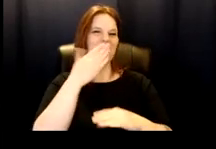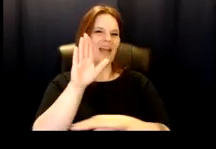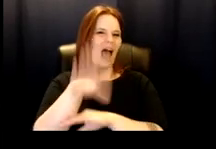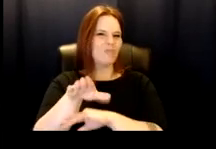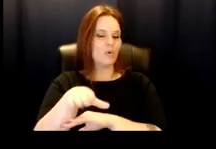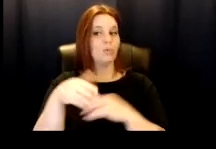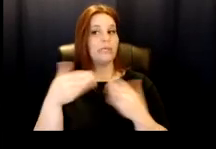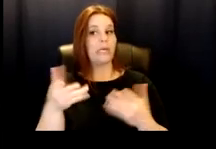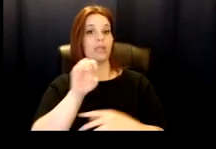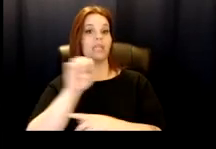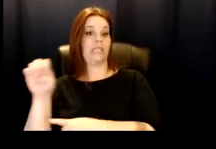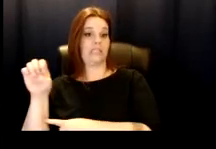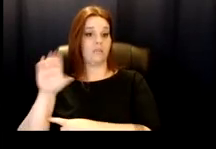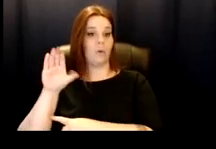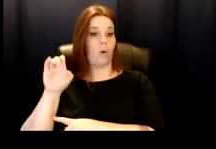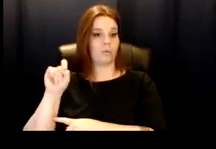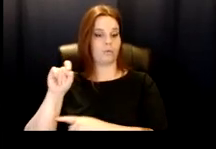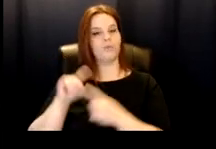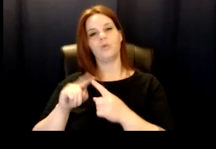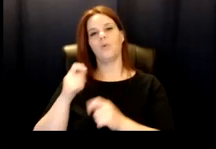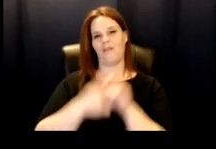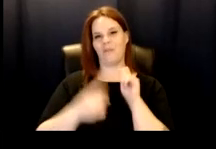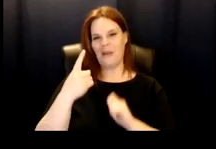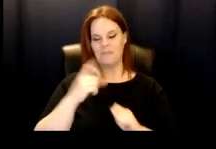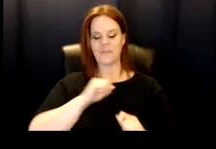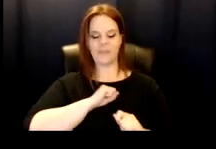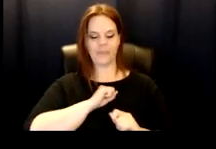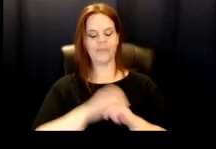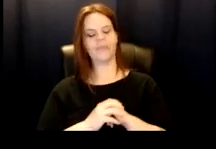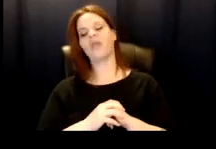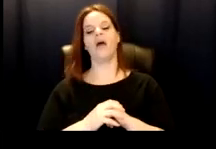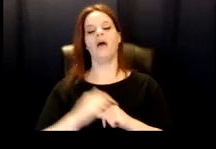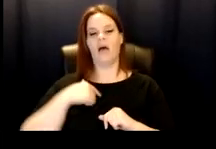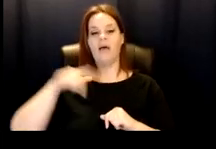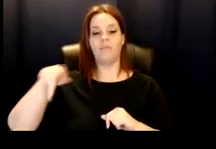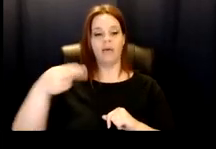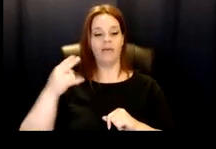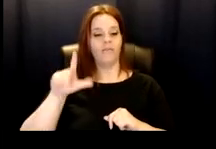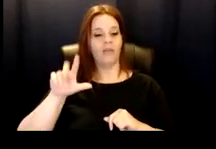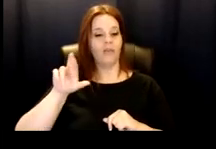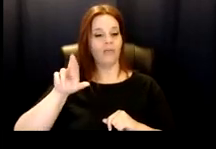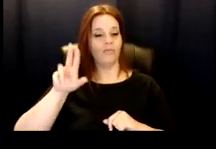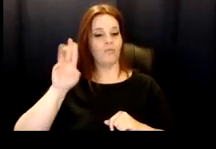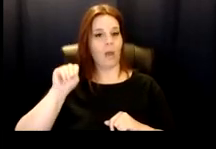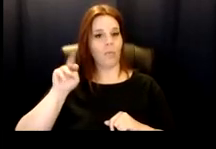here in the east to everyone. I am Phil Rumrill. I am a professor of counselor